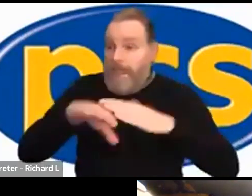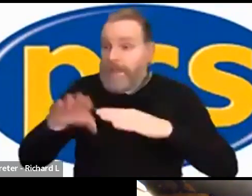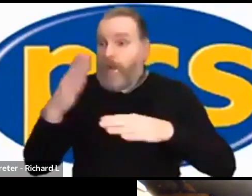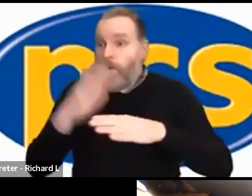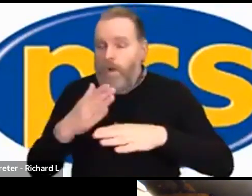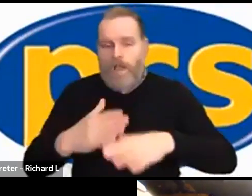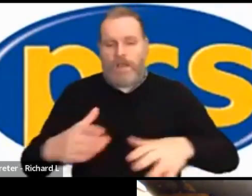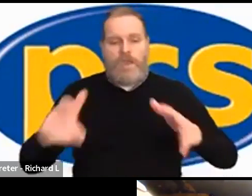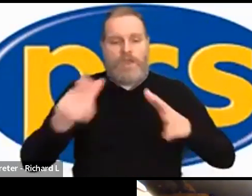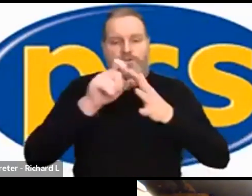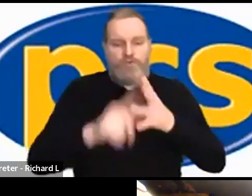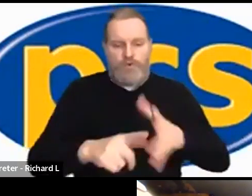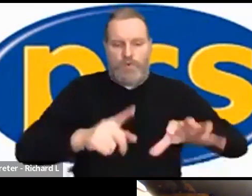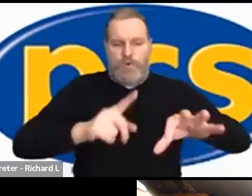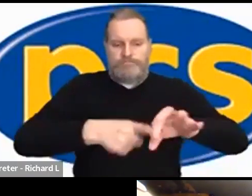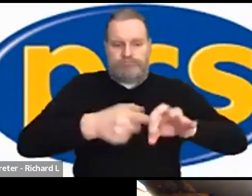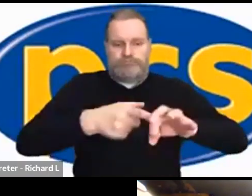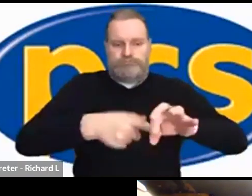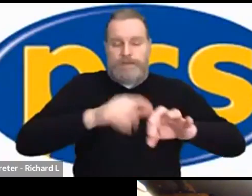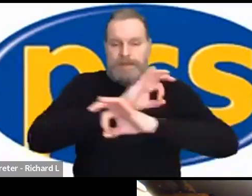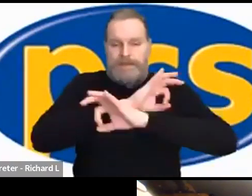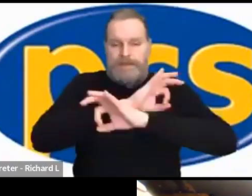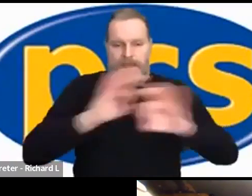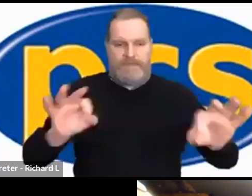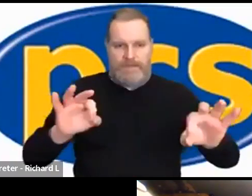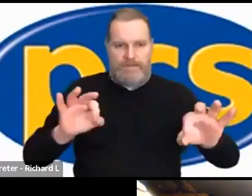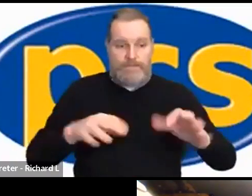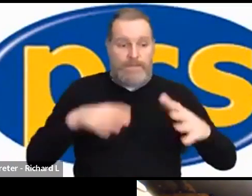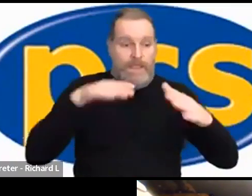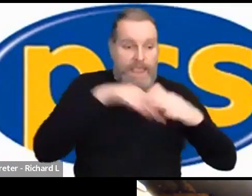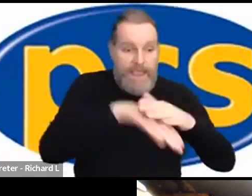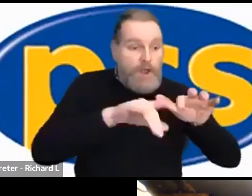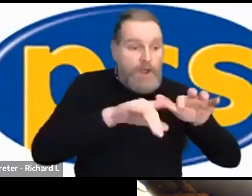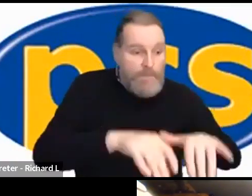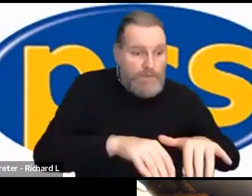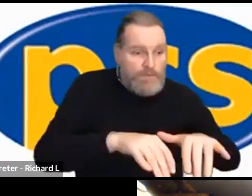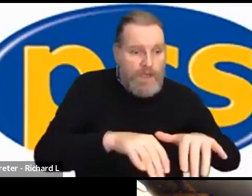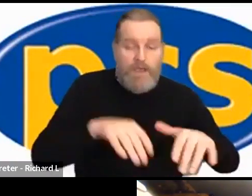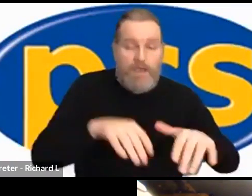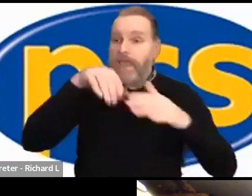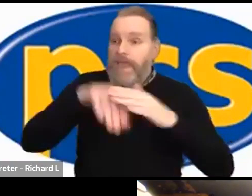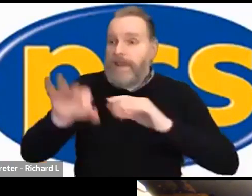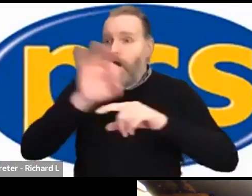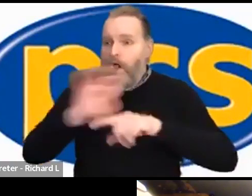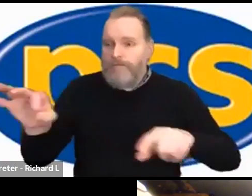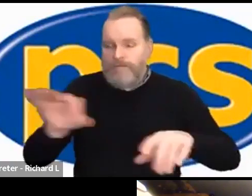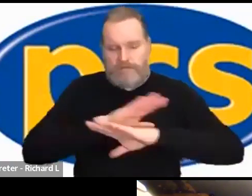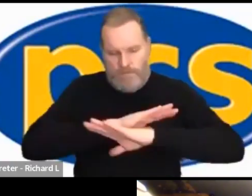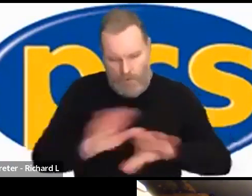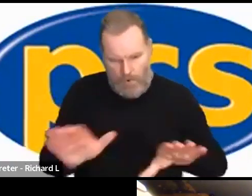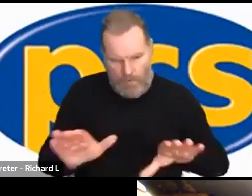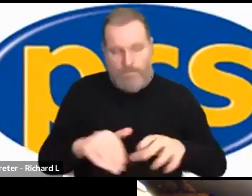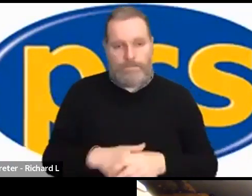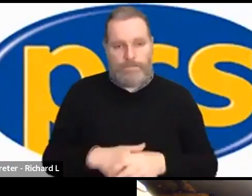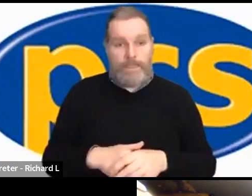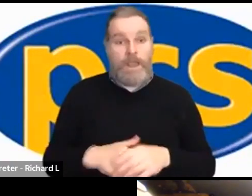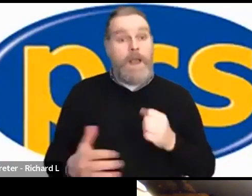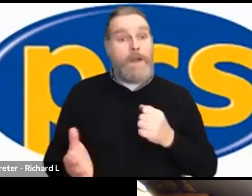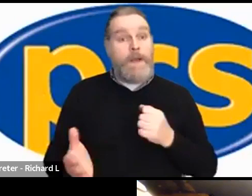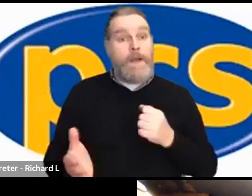re in a workplace re in a workplace is do not report for work or do any work on that day, and remember the the more of us on strike , the more pressure , the more pressure it goes on